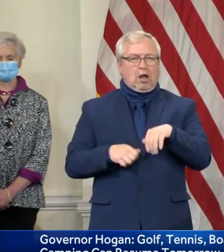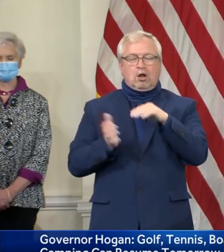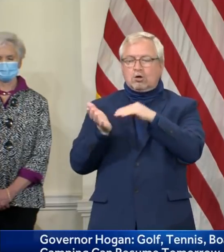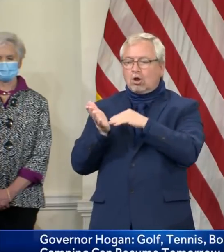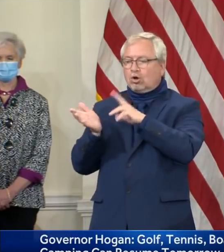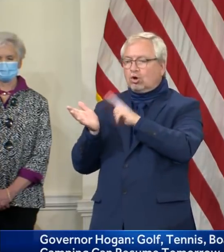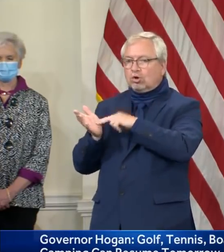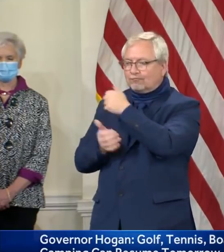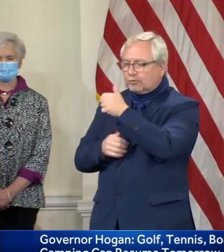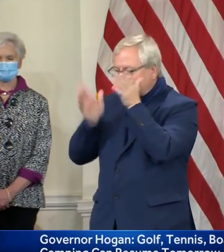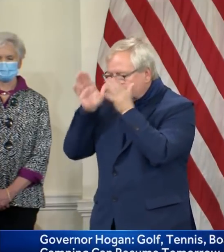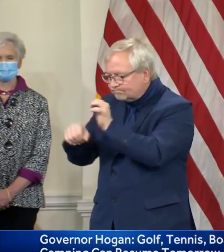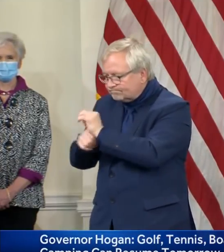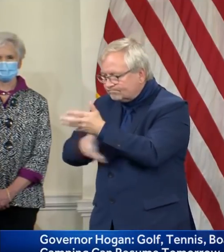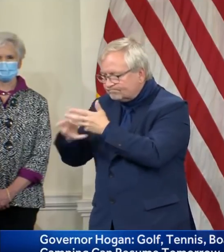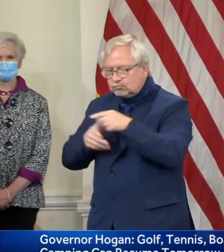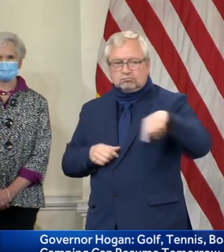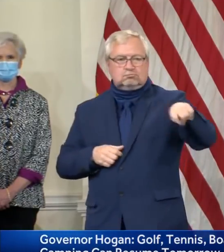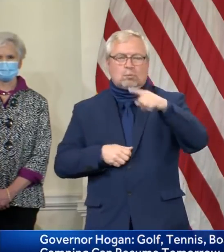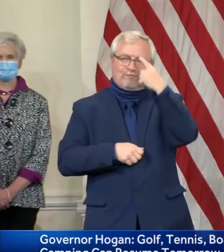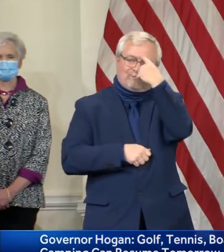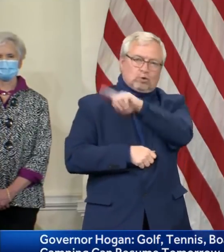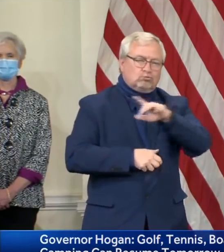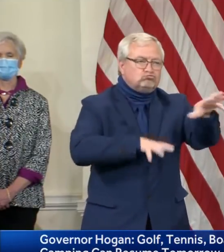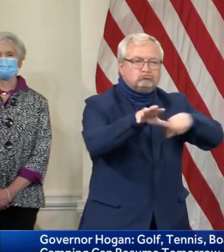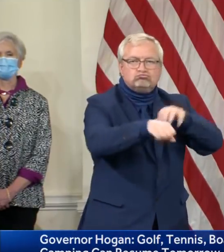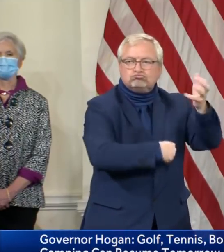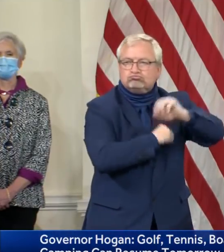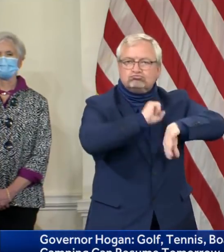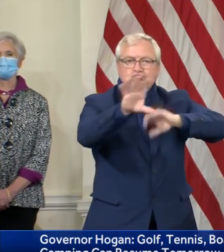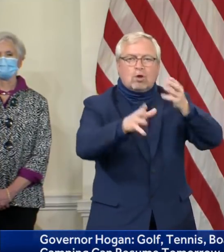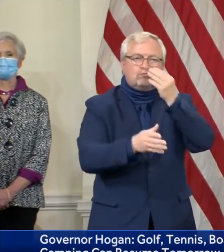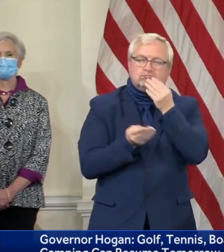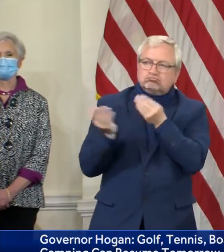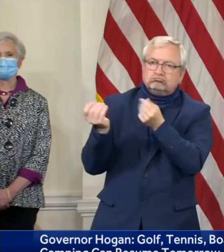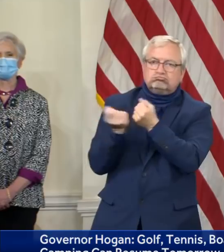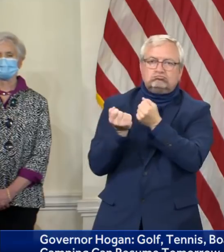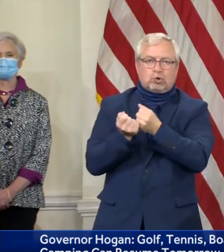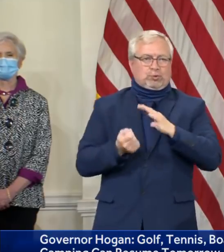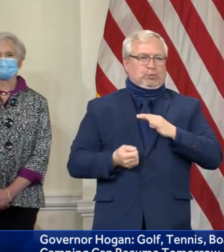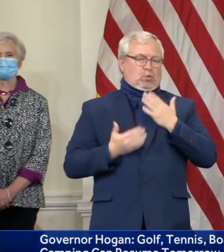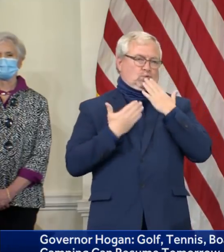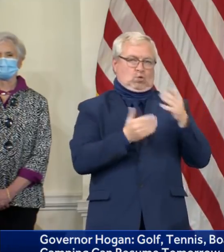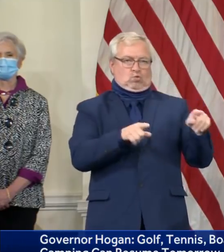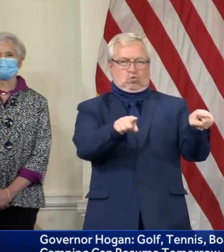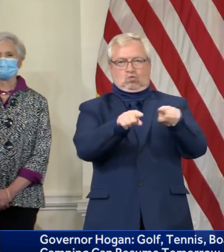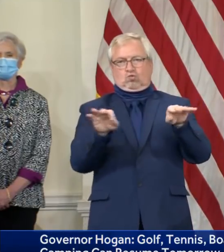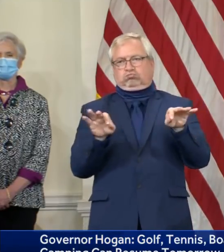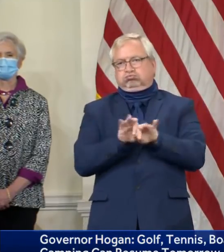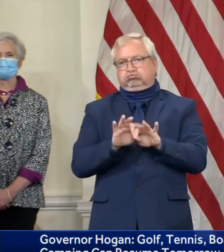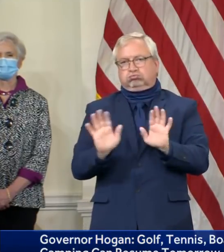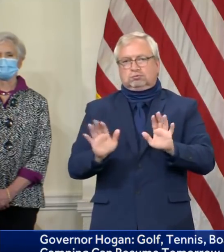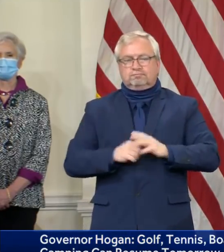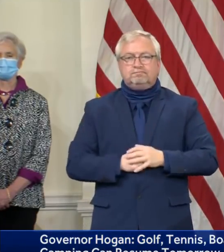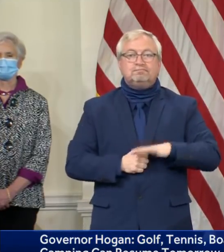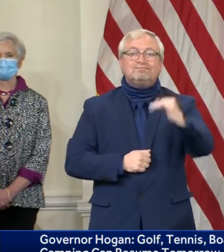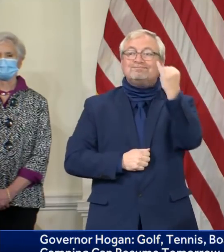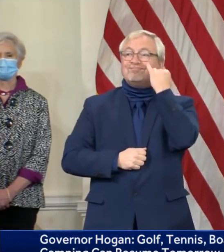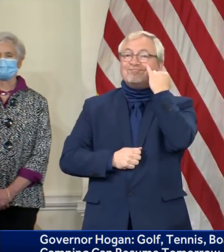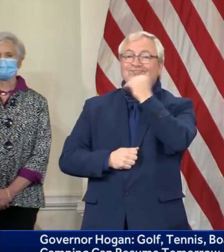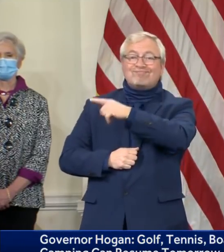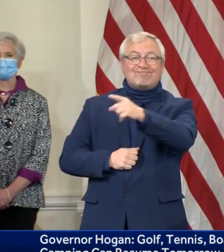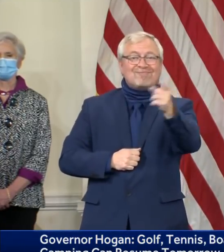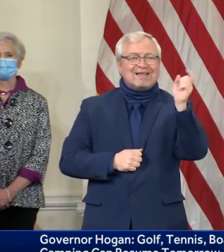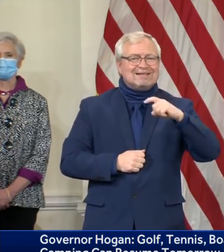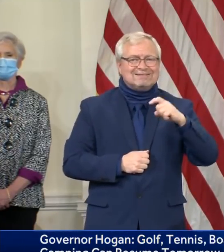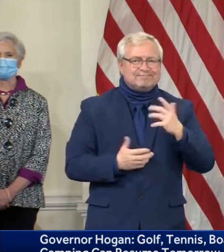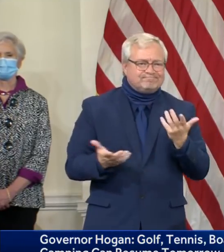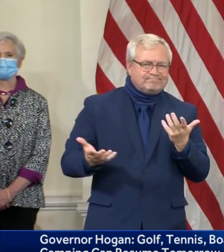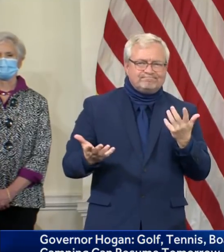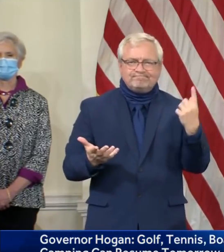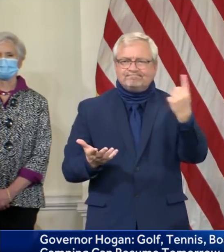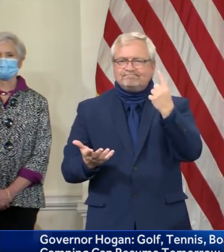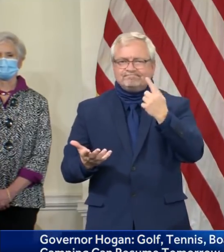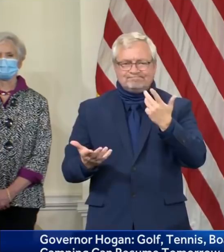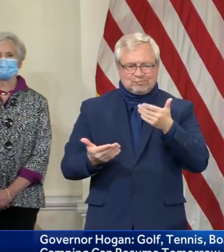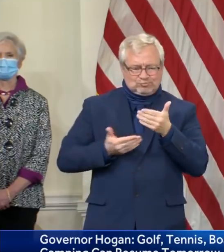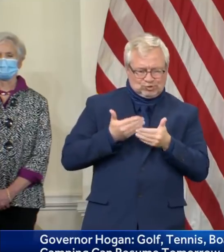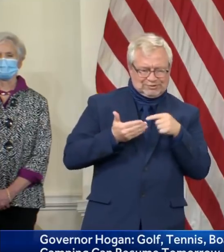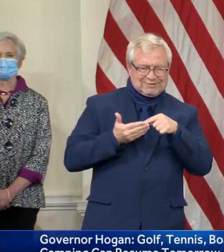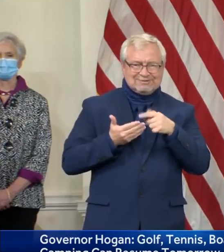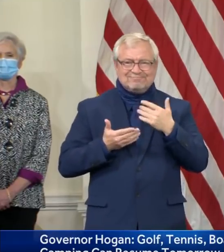THOSE OF YOU WHO ALLOWED HEALTH-CARE PROVIDERS TO CONTINUE THEIR WORK TO BE SURE THEY ARE ON THE FRONT LINES AND CARE FOR PATIENTS EFFECTIVELY.